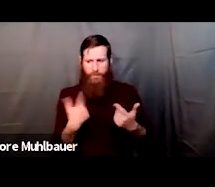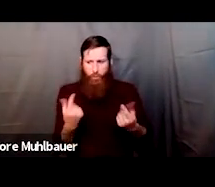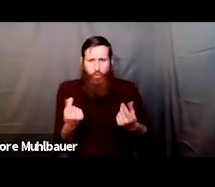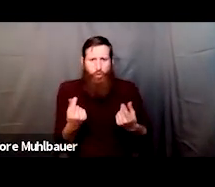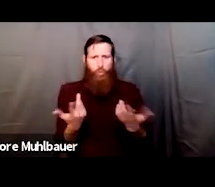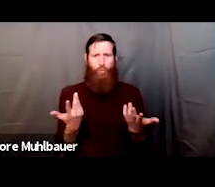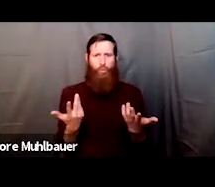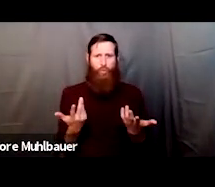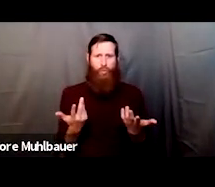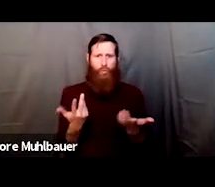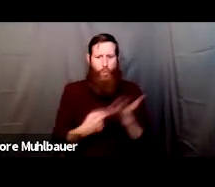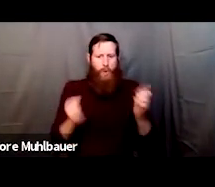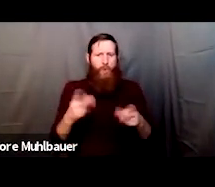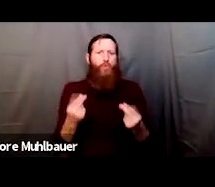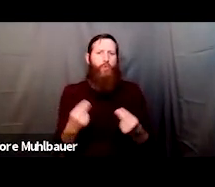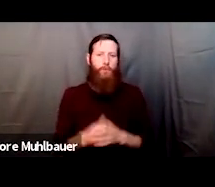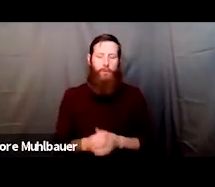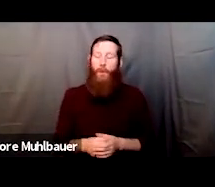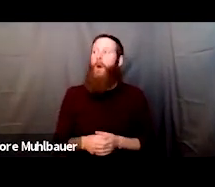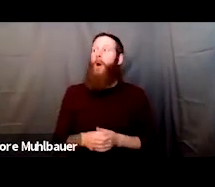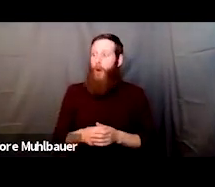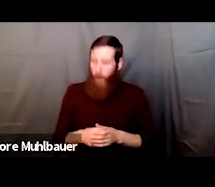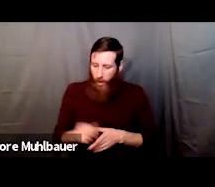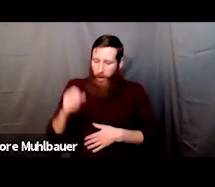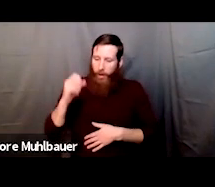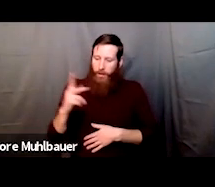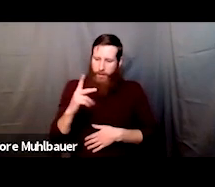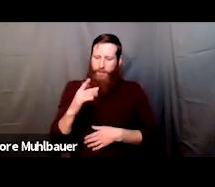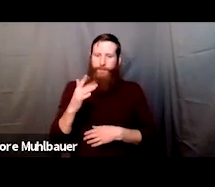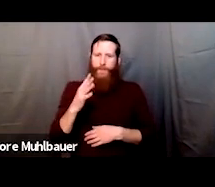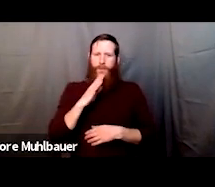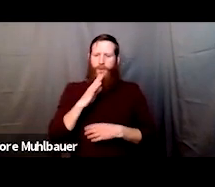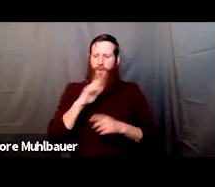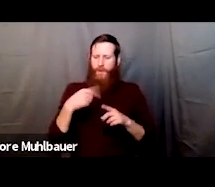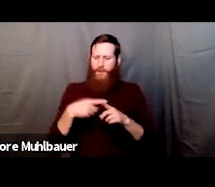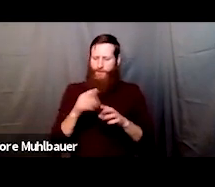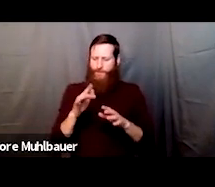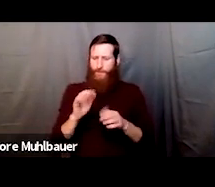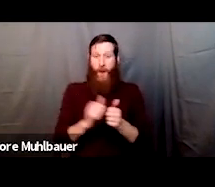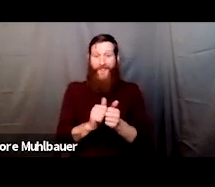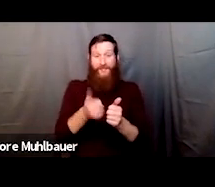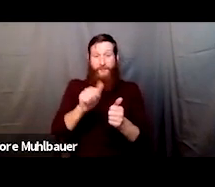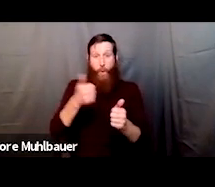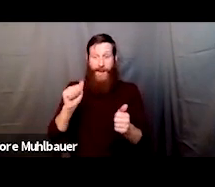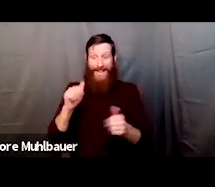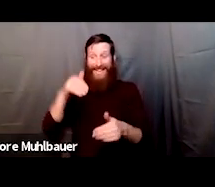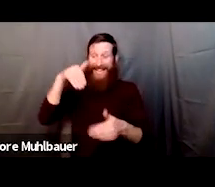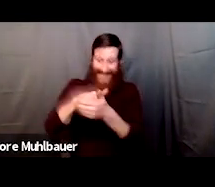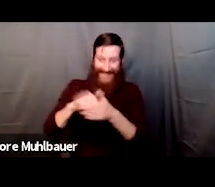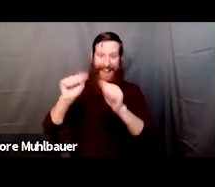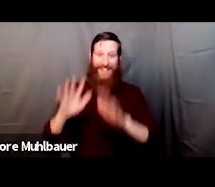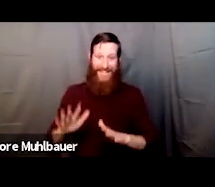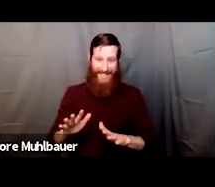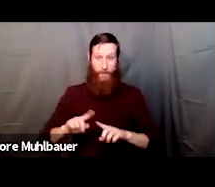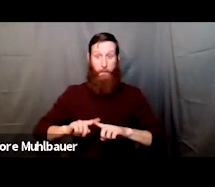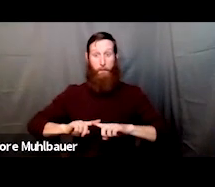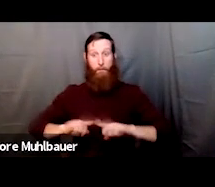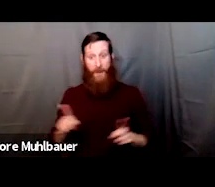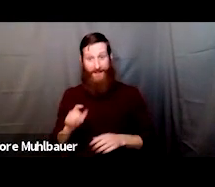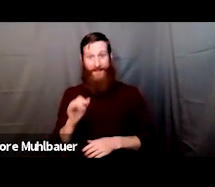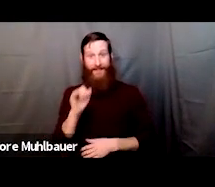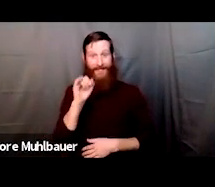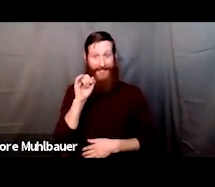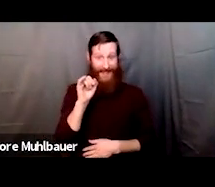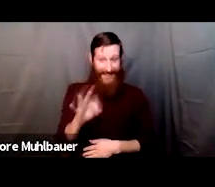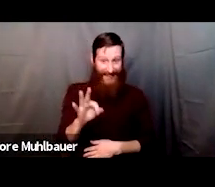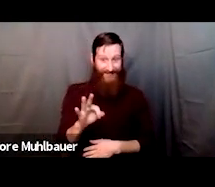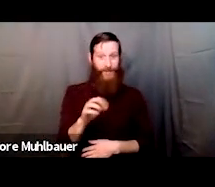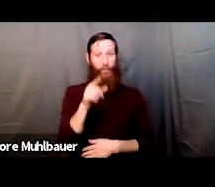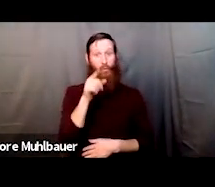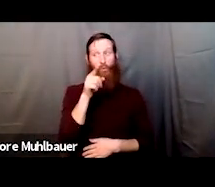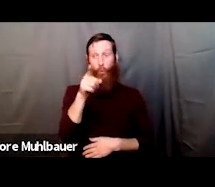We talk a lot about avoiding getting into an avalanche, but it is worthwhile setting yourself up for success.